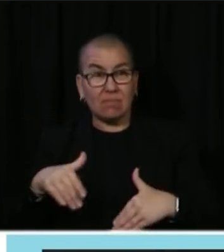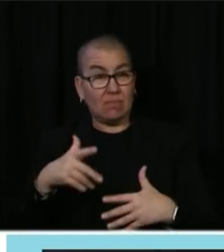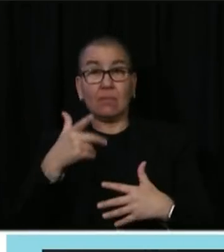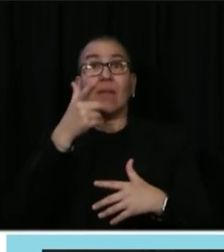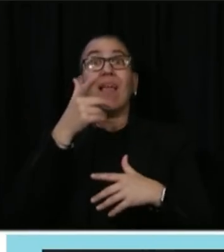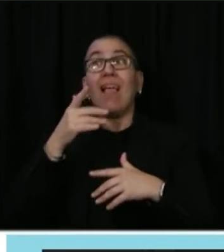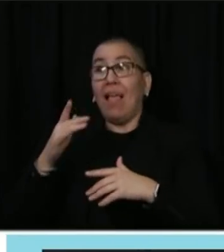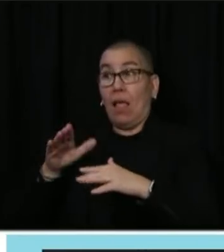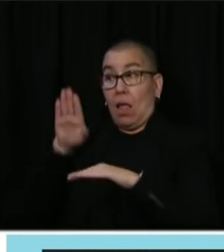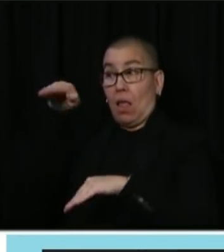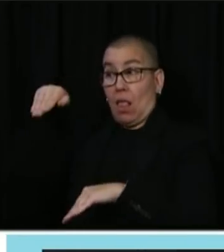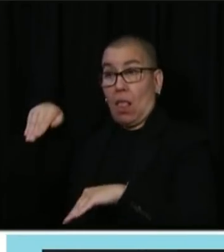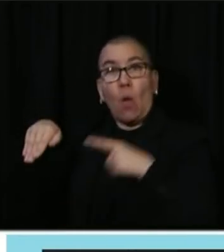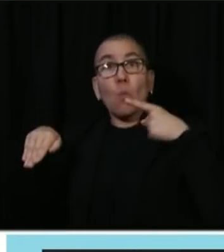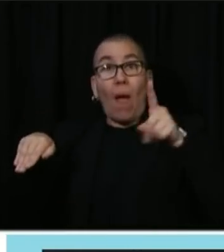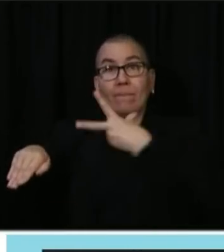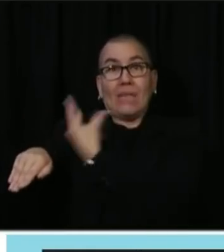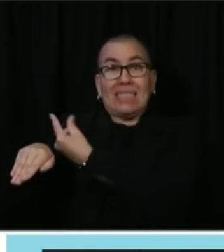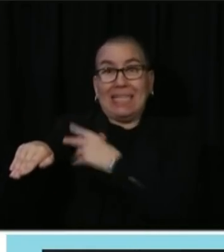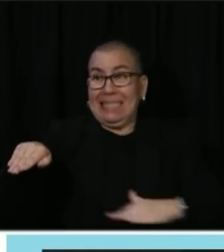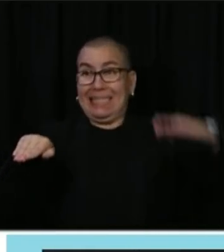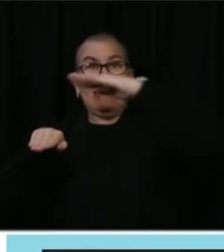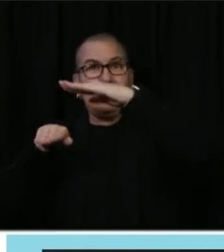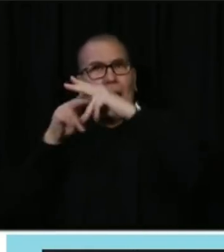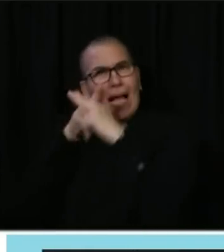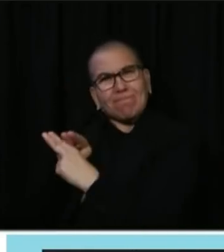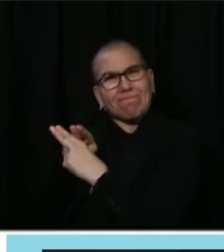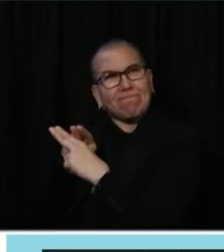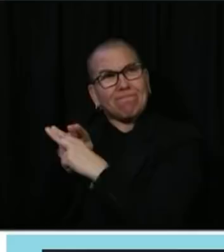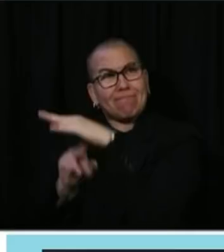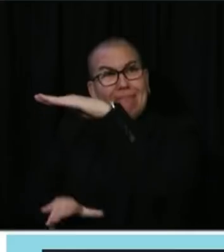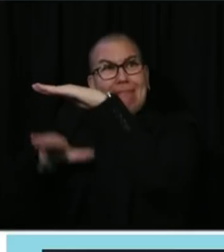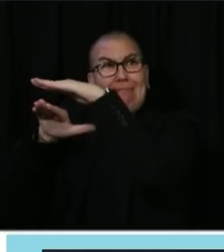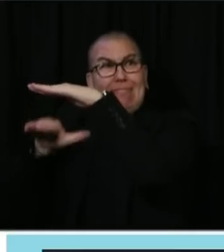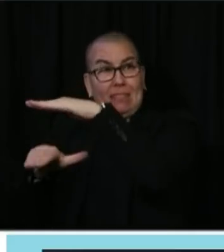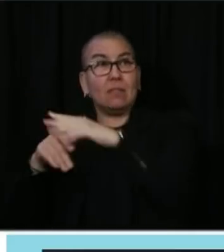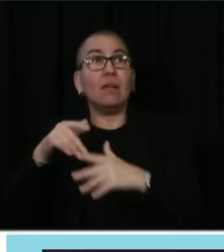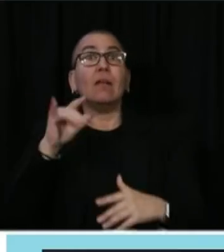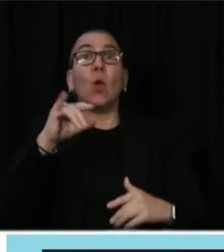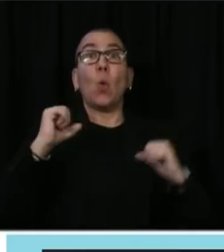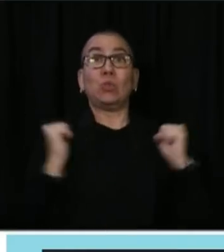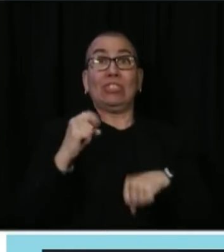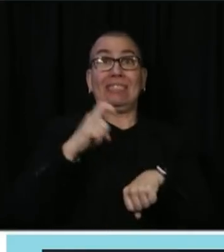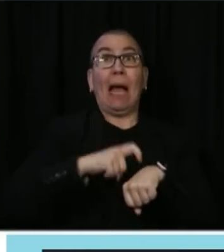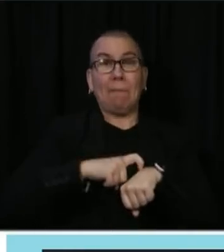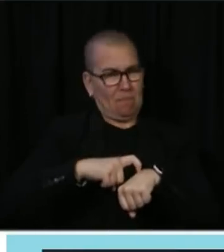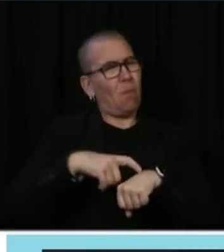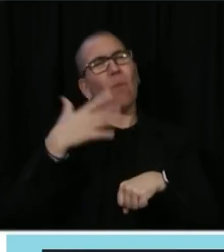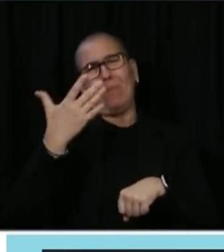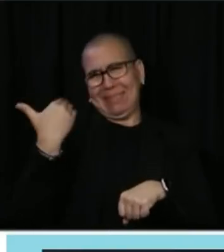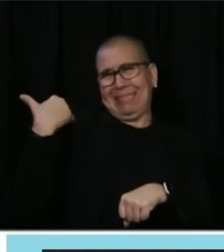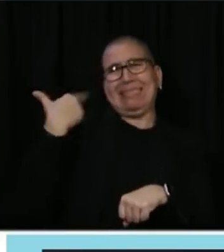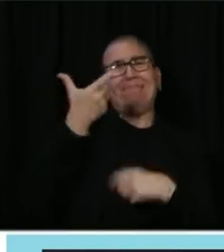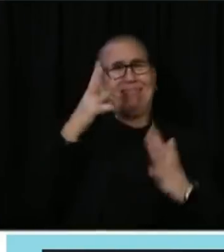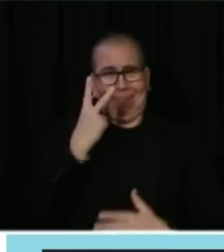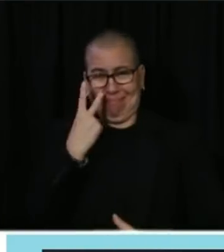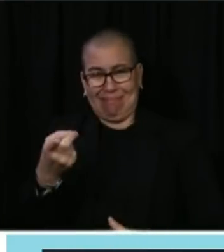YOU'VE SEEN THIS CHART GOING BACK TO LAST APRIL, AS THE FIRST COVID CASES WERE SHOWING